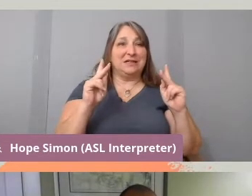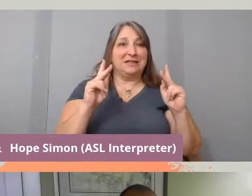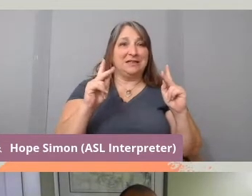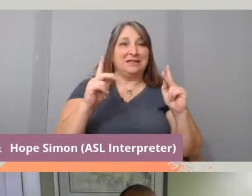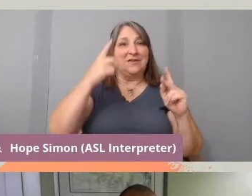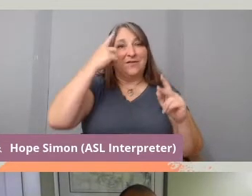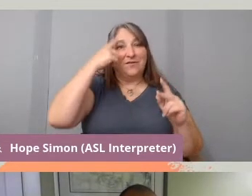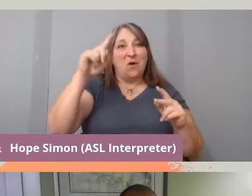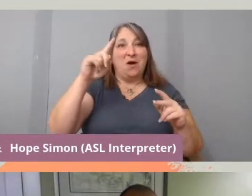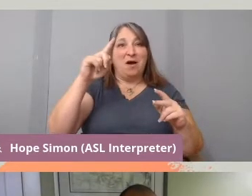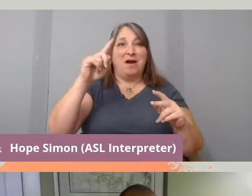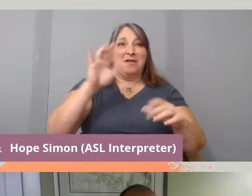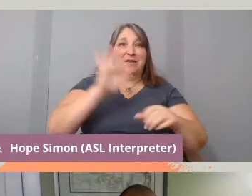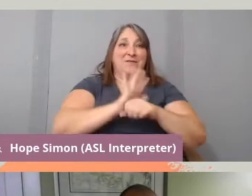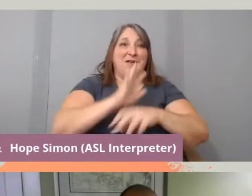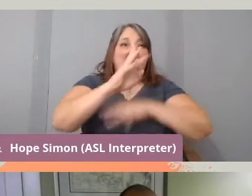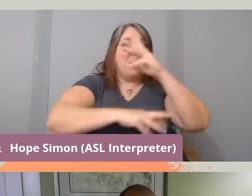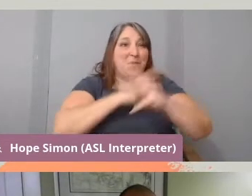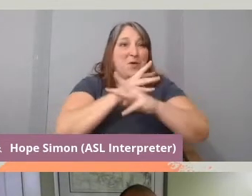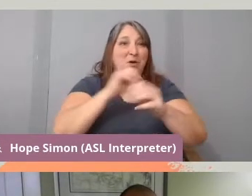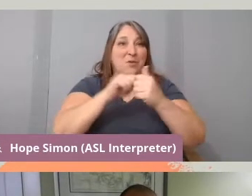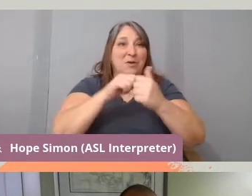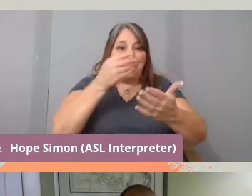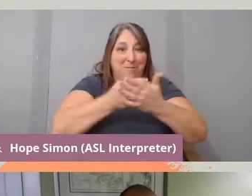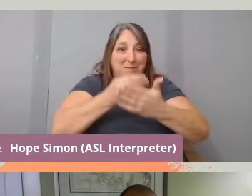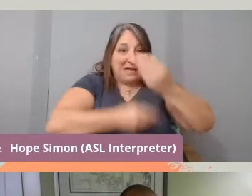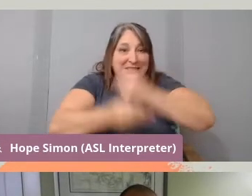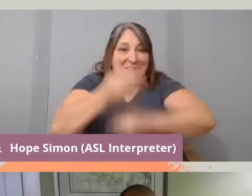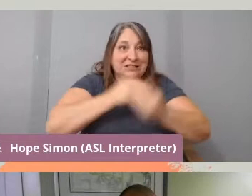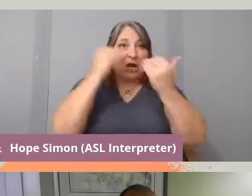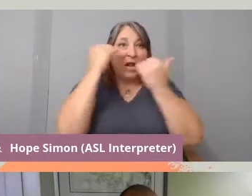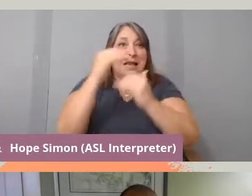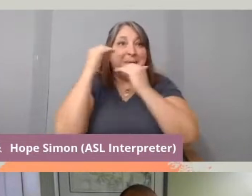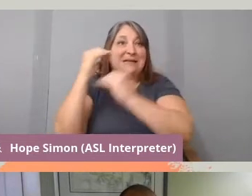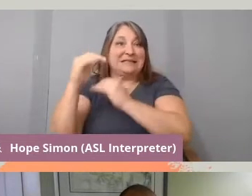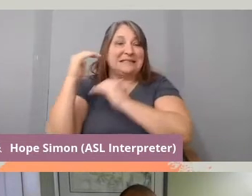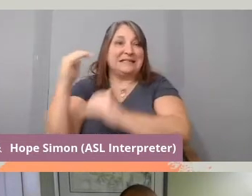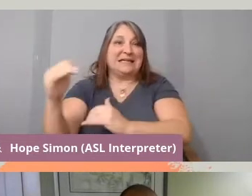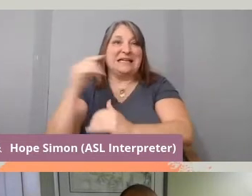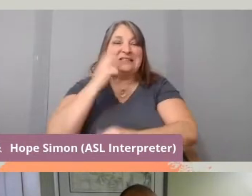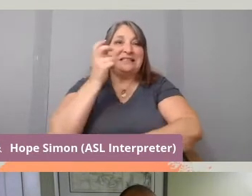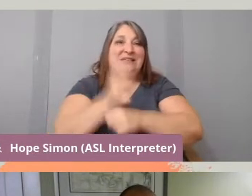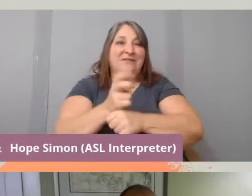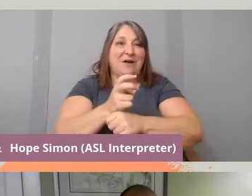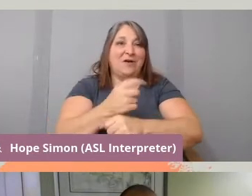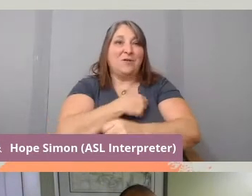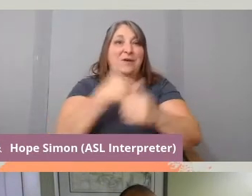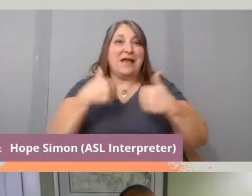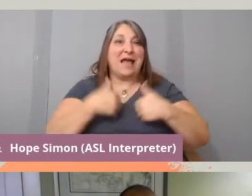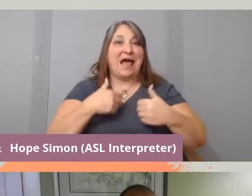where budgets are really limited or really difficult. And, you know, you've got films made on shoestring,